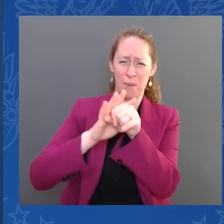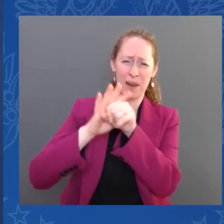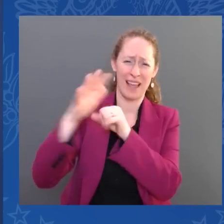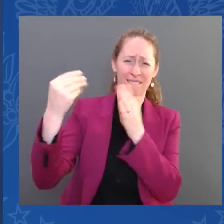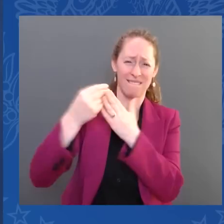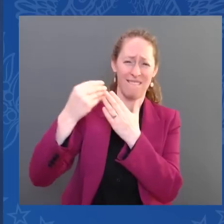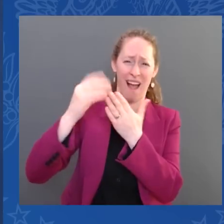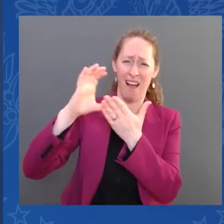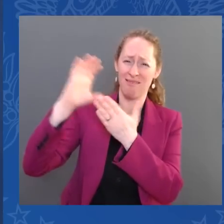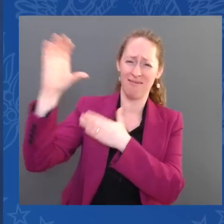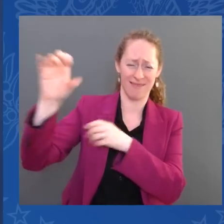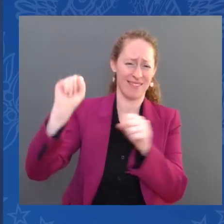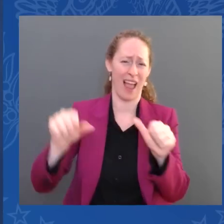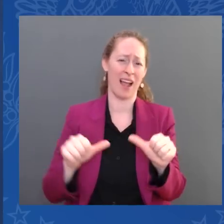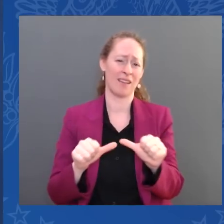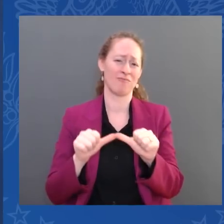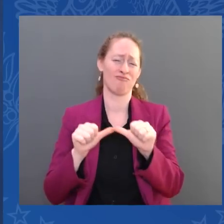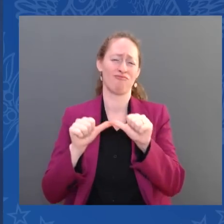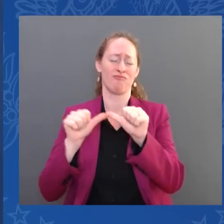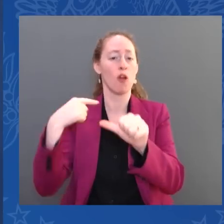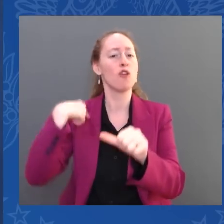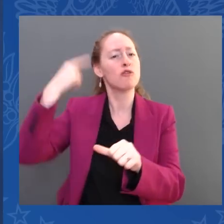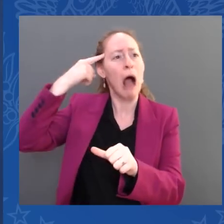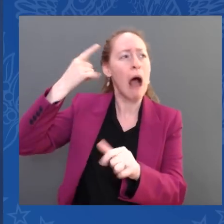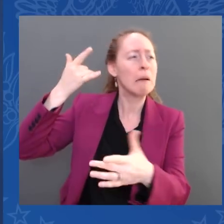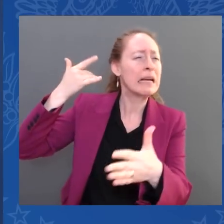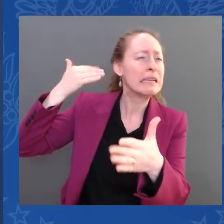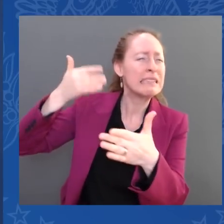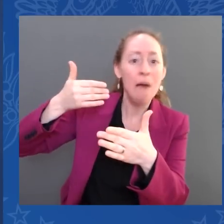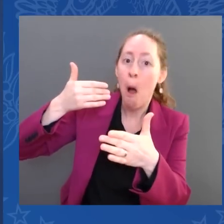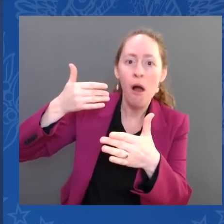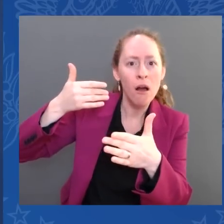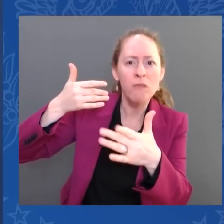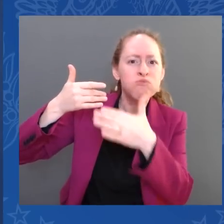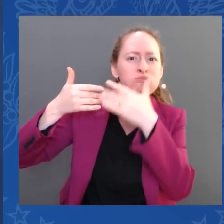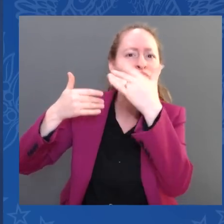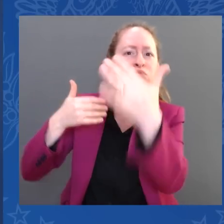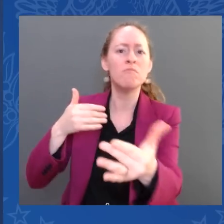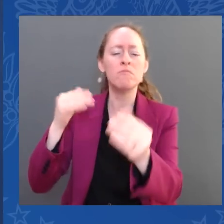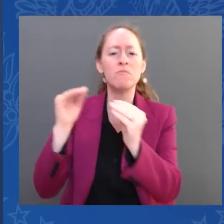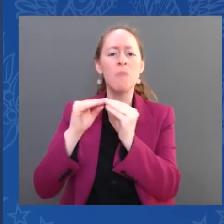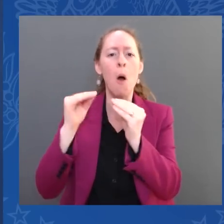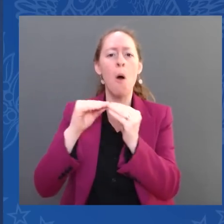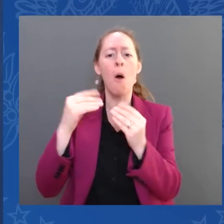earnings, economic growth has all strengthened the financial prospects for these bedrock programs.